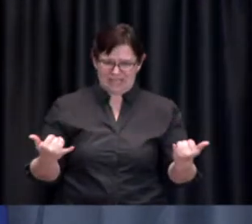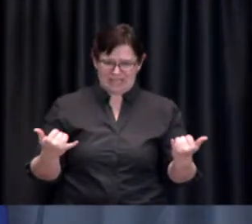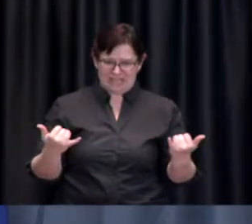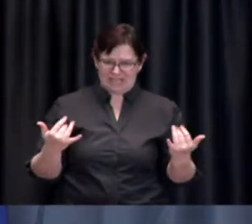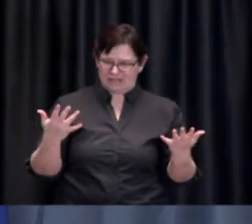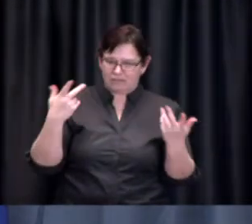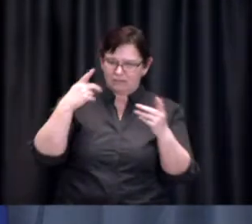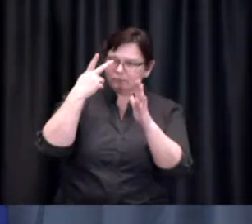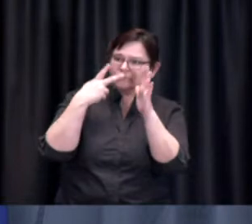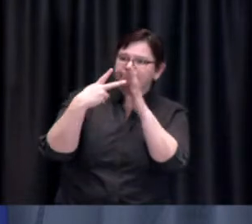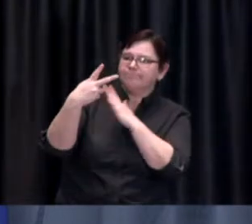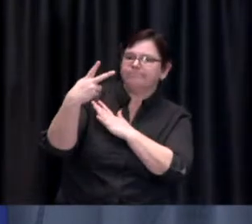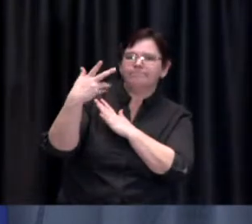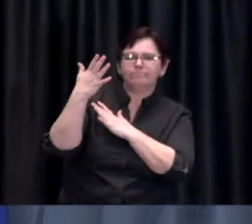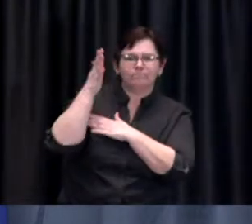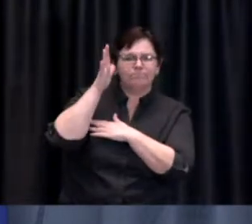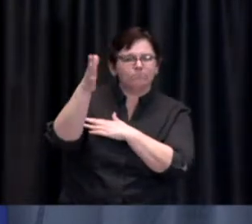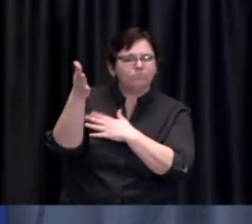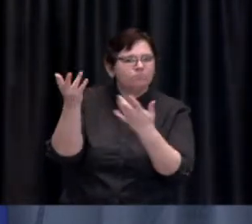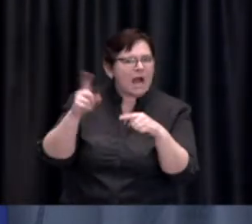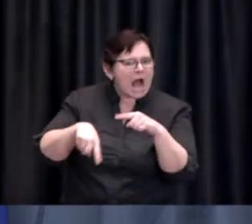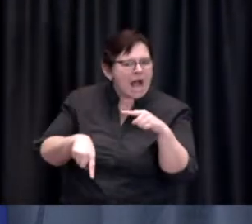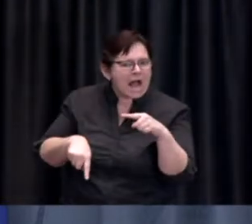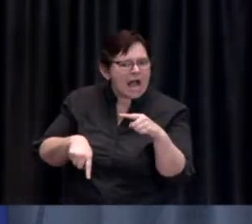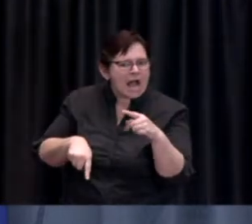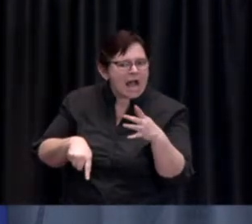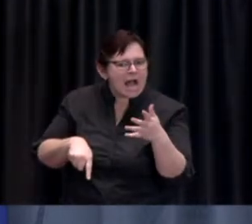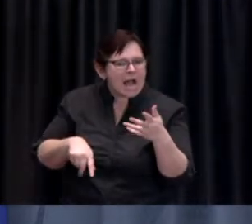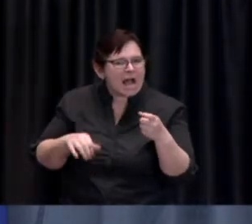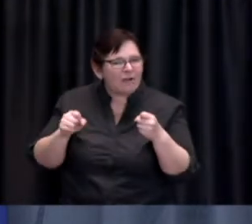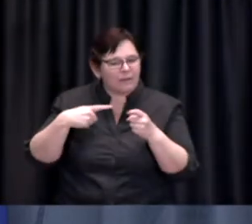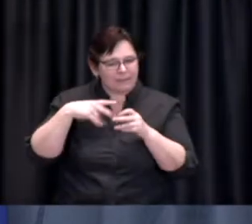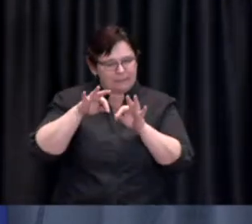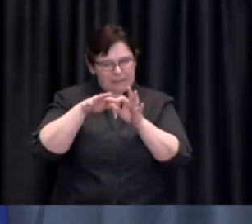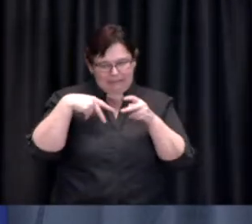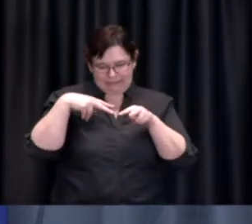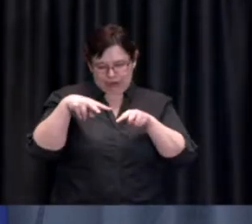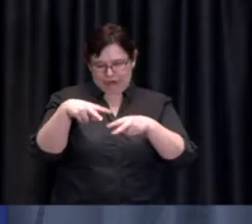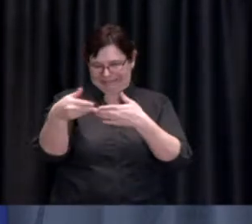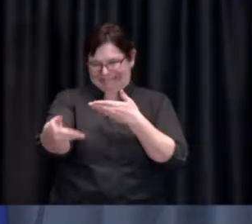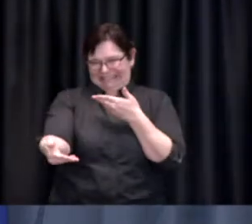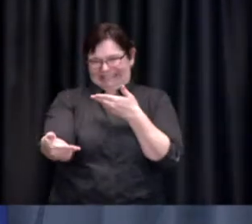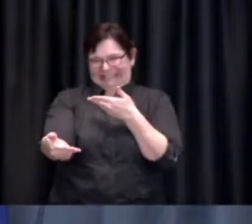we will leave over exactly what they mean by having an in-person event and exactly what we think